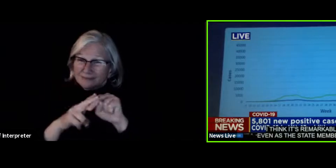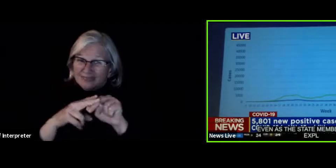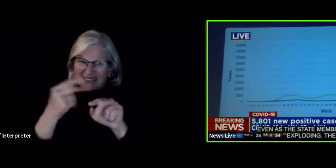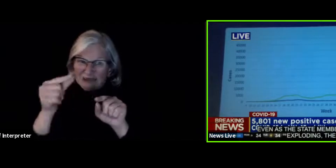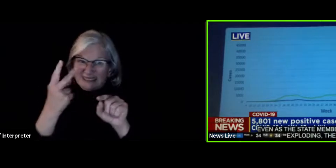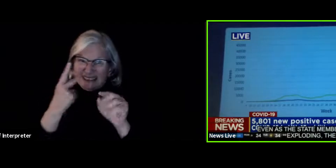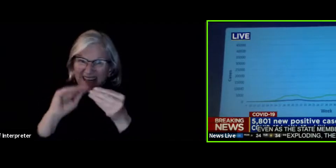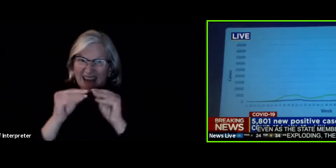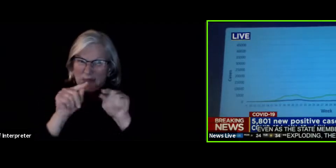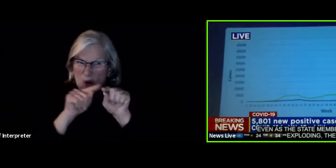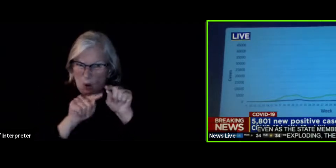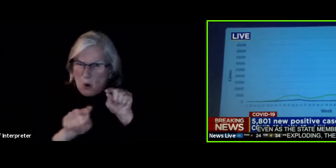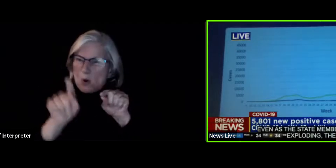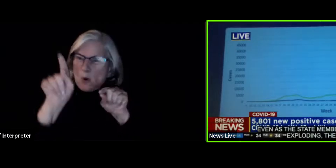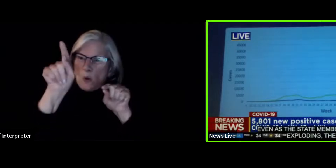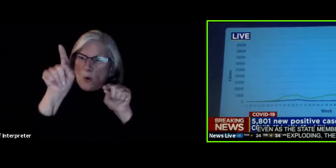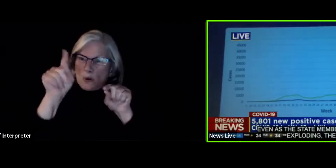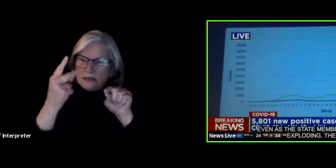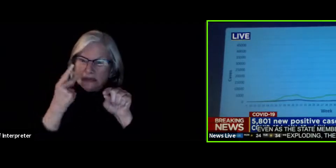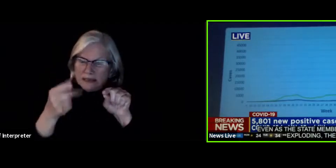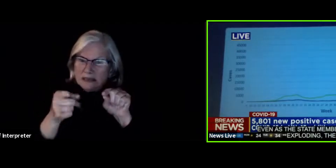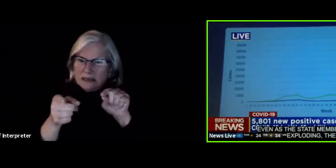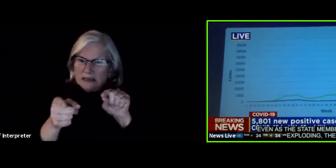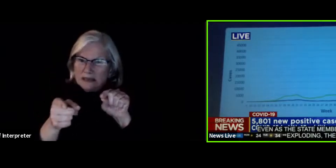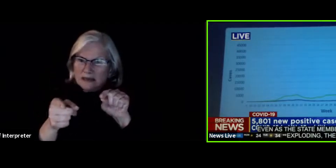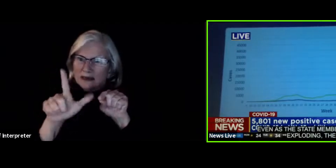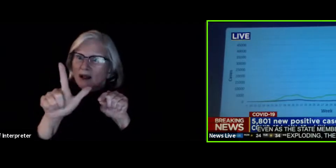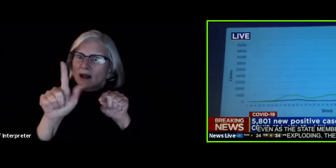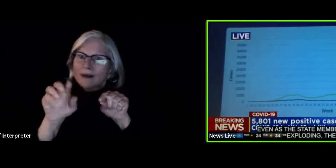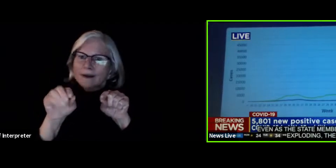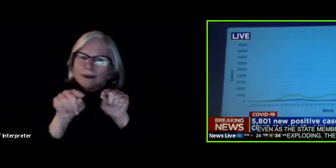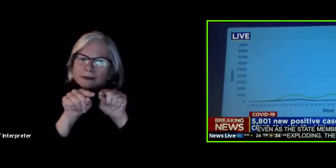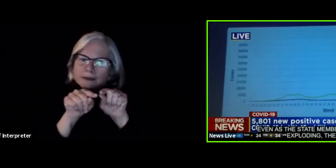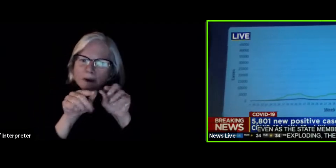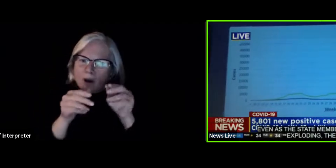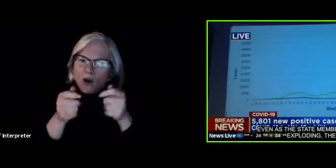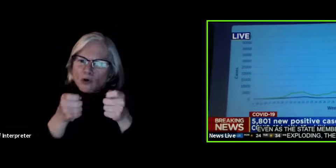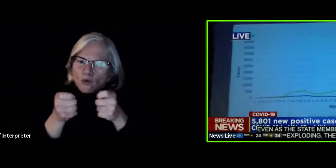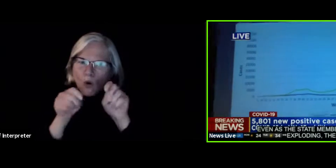HOWEVER, THAT REALLY HAS CHANGED IN RECENT WEEKS AND YOU CAN START TO SEE THE UPTICK IN THAT DARK